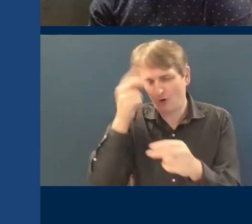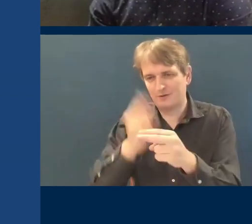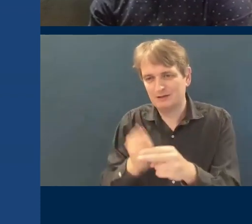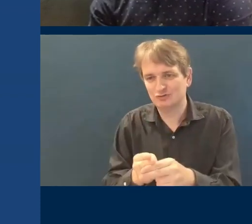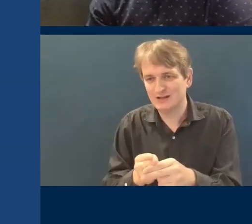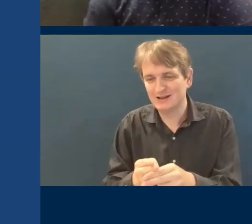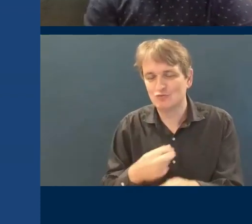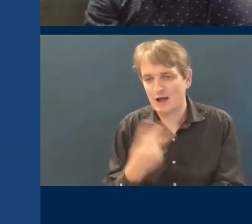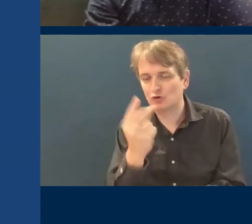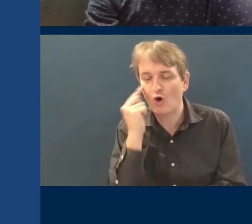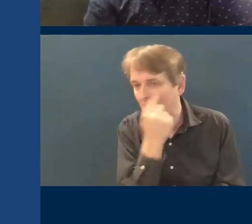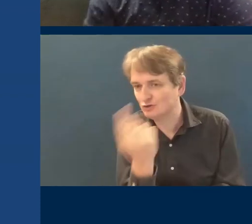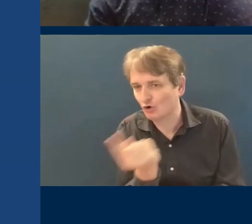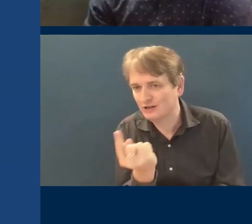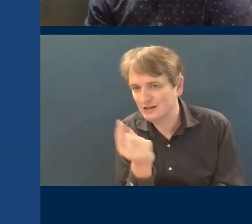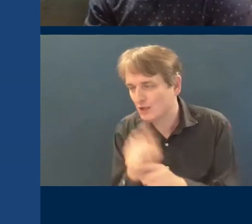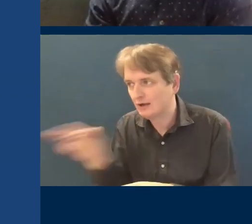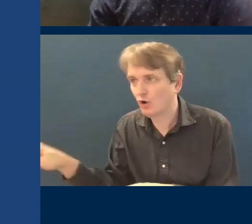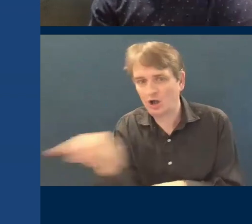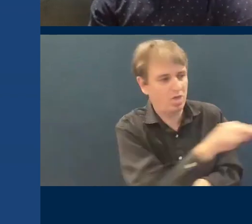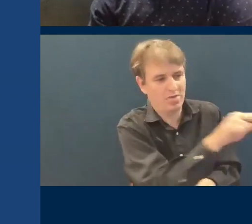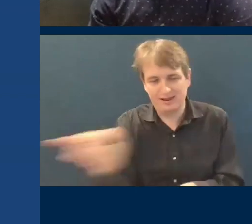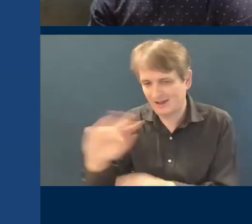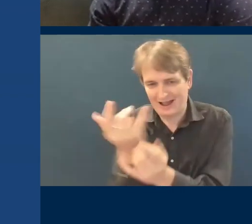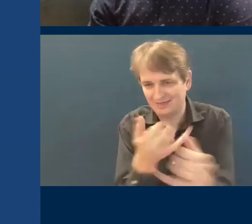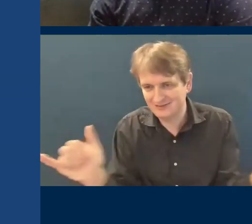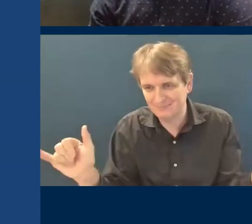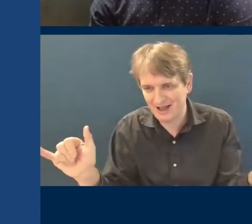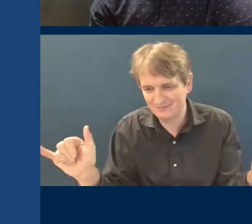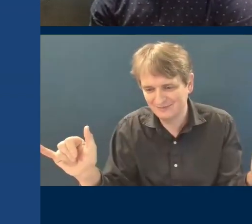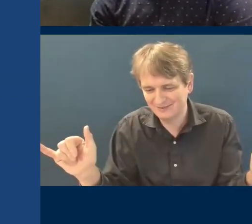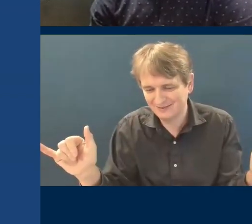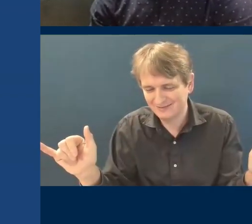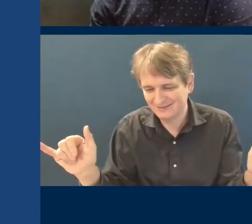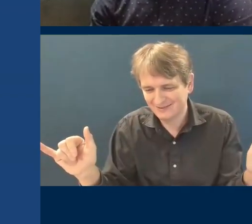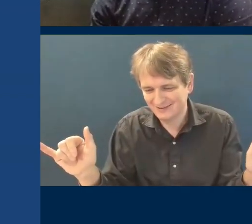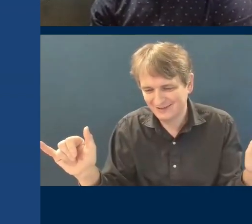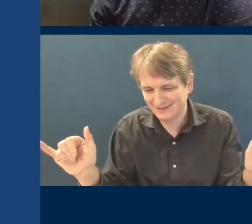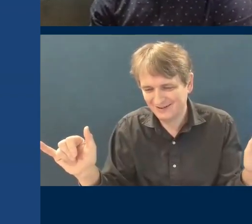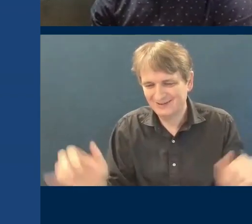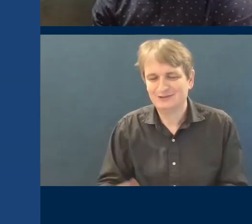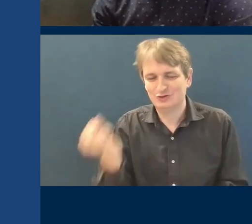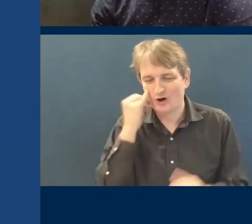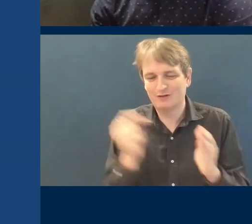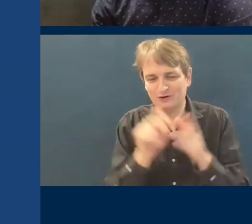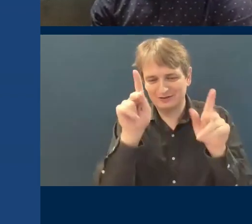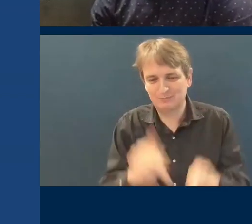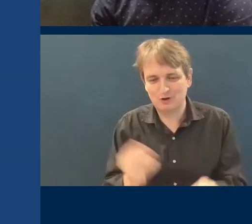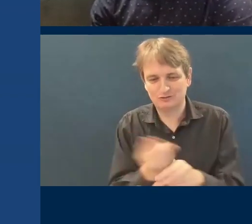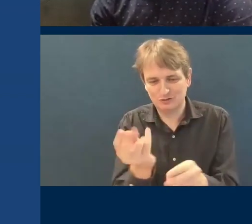Another important thing to mention is again. A person only has 2 eyes. They can't look in more than one place at the same time.